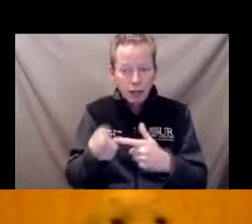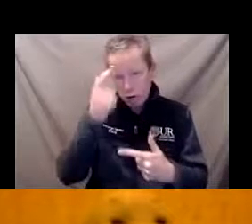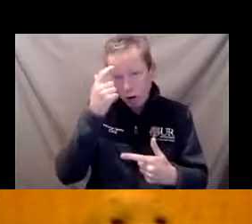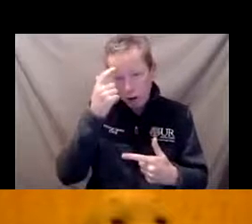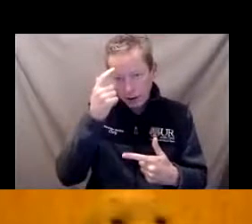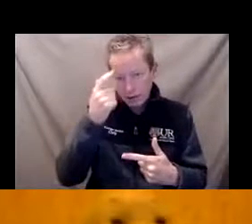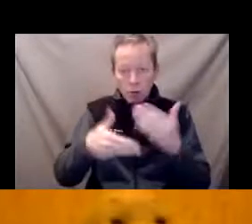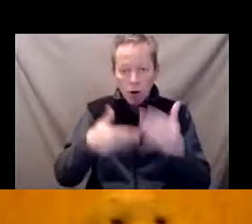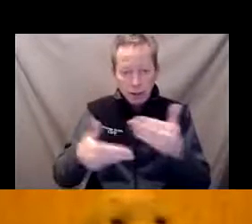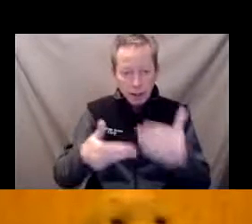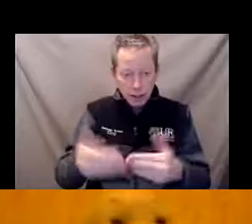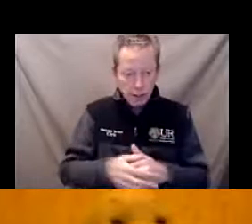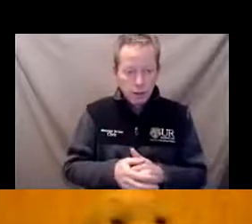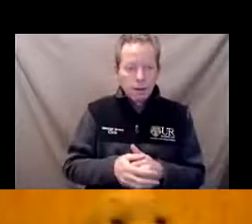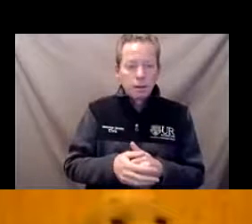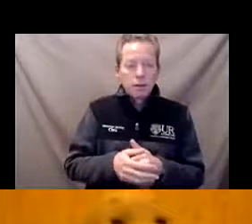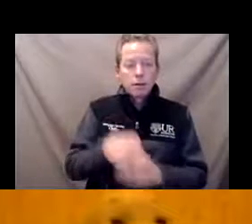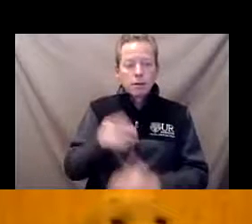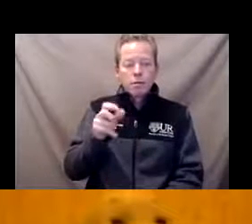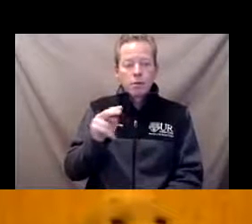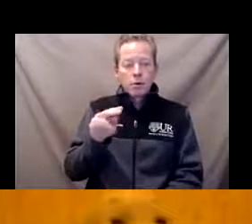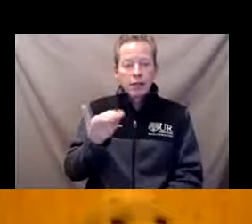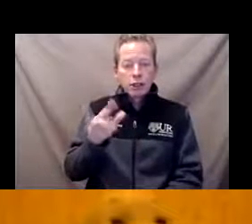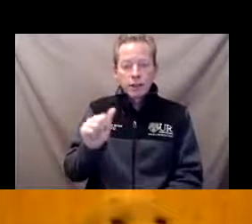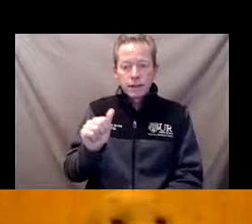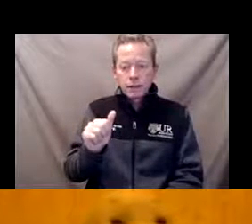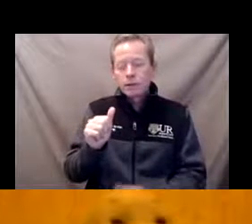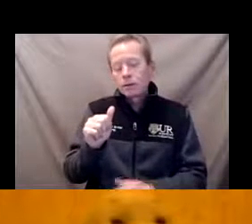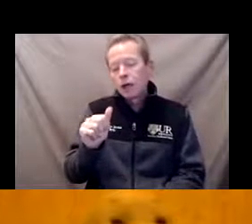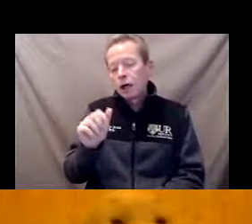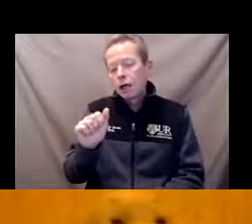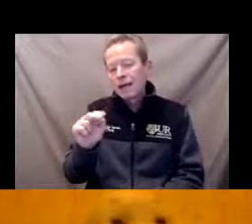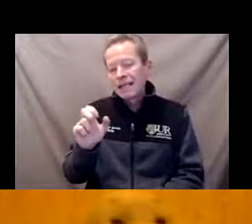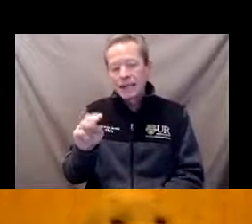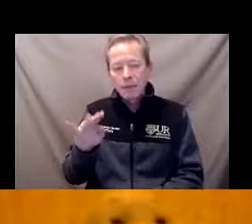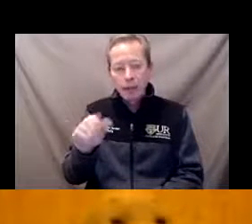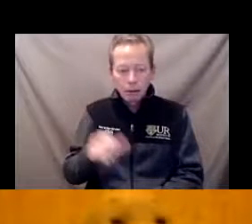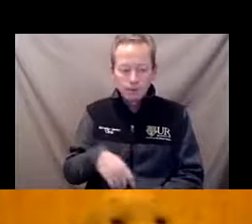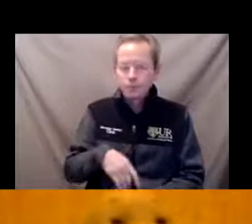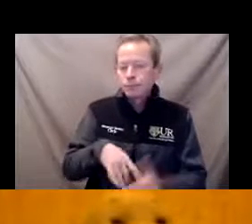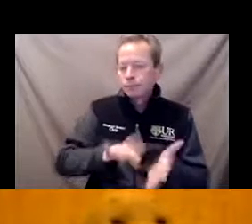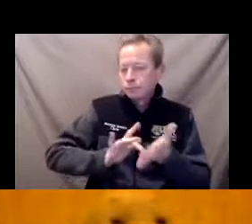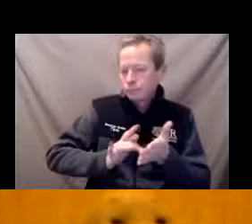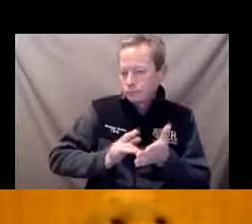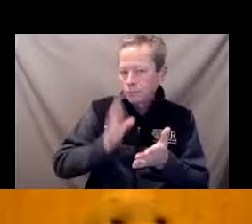appearance, like pernicious anemia? take a look at their drugs. We all know polypharmacy with the IDD